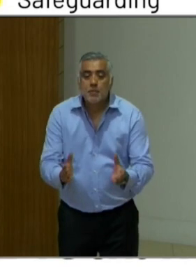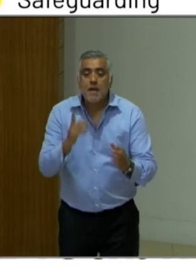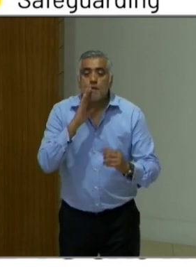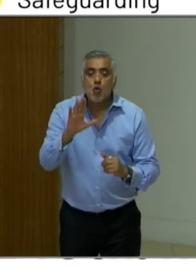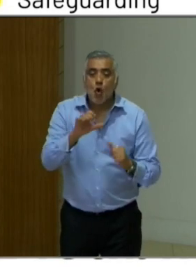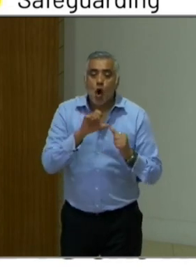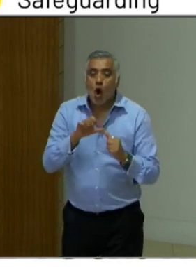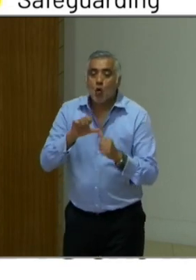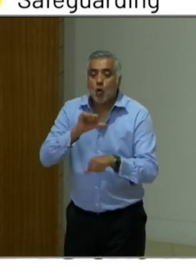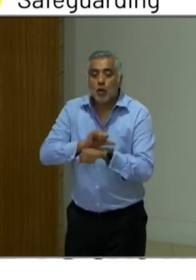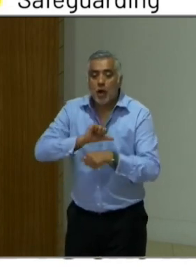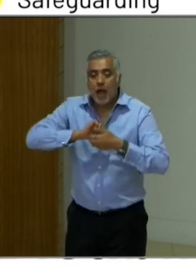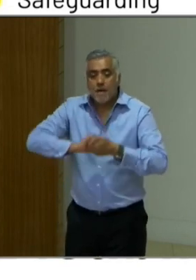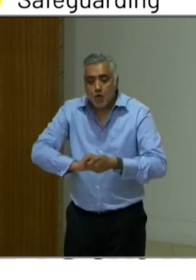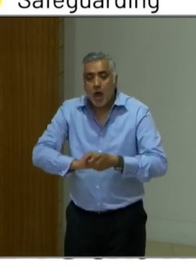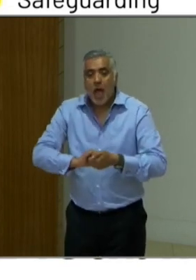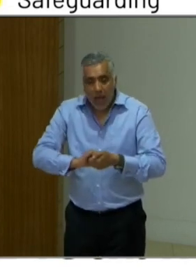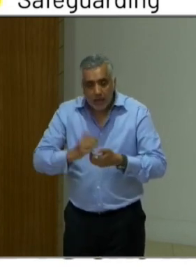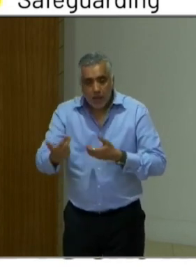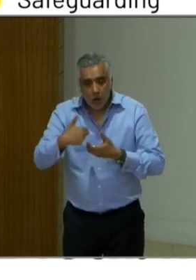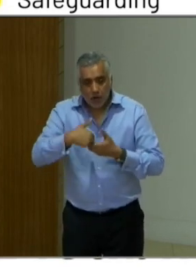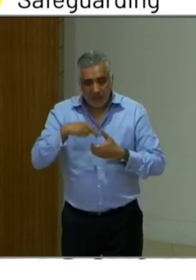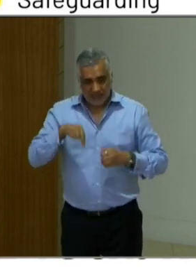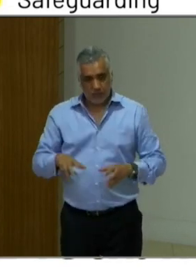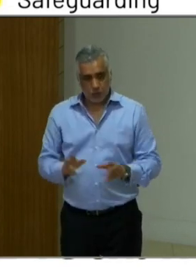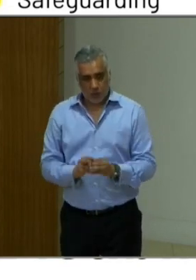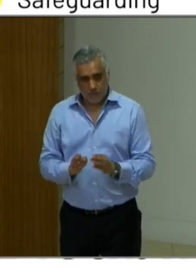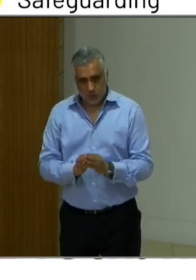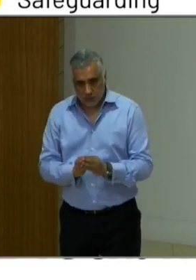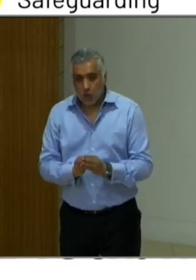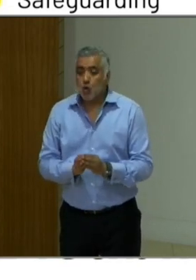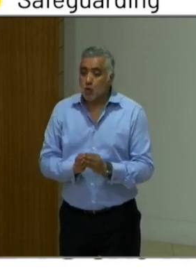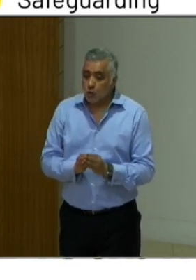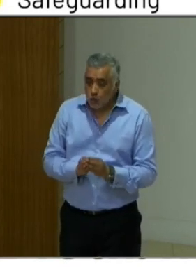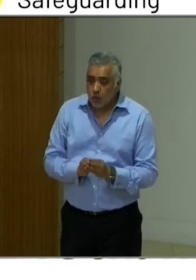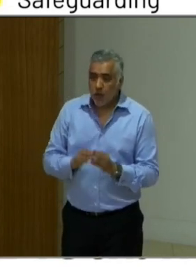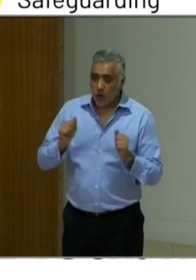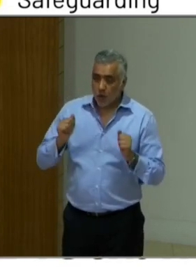joint efforts as participants in this conference. So that all that you do and